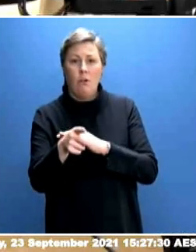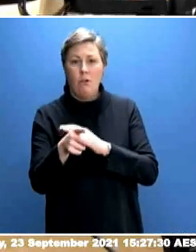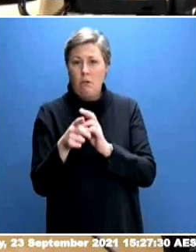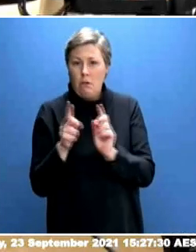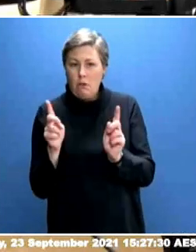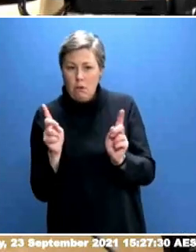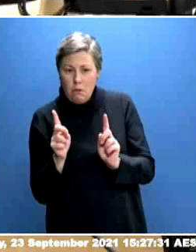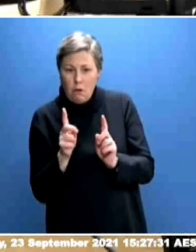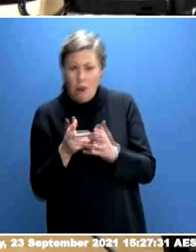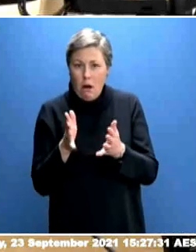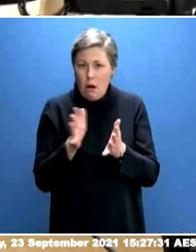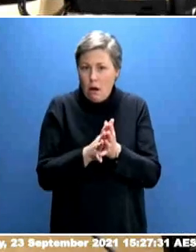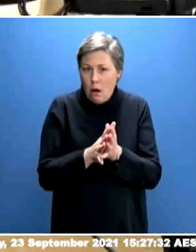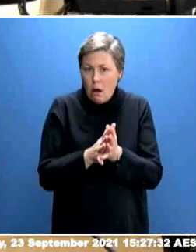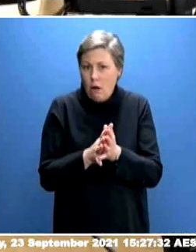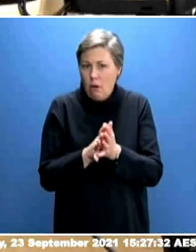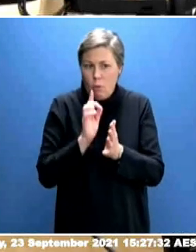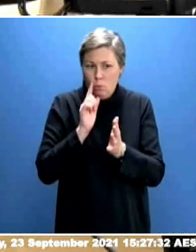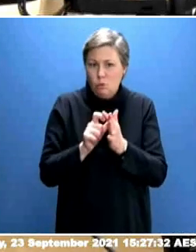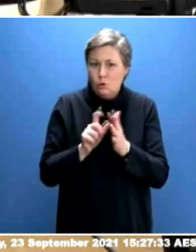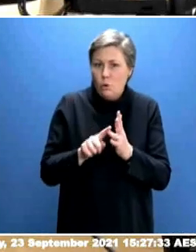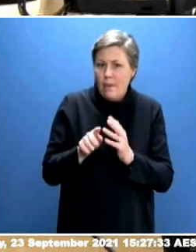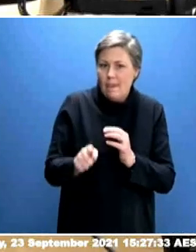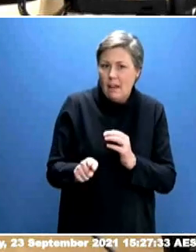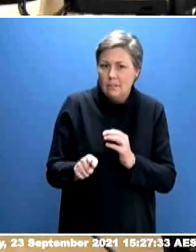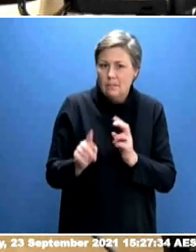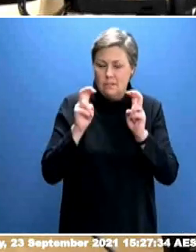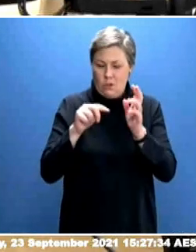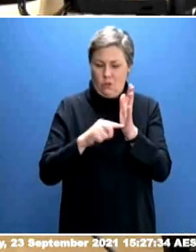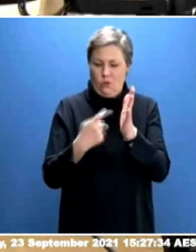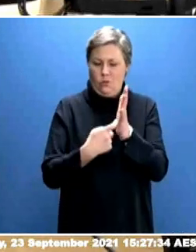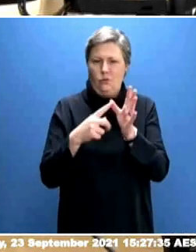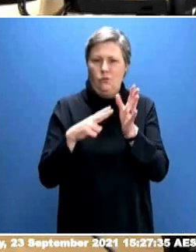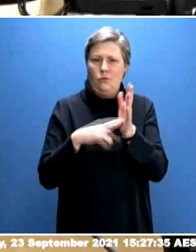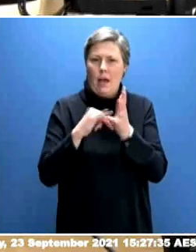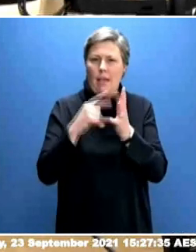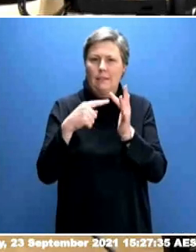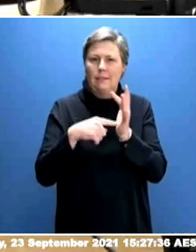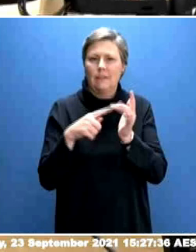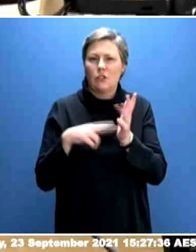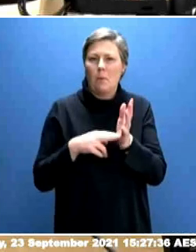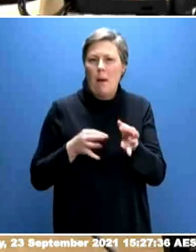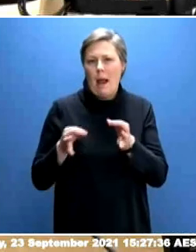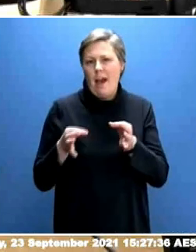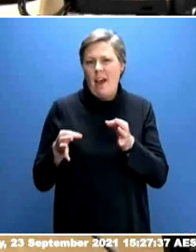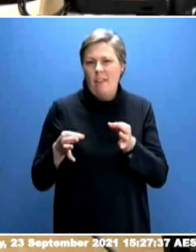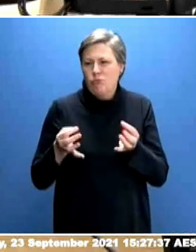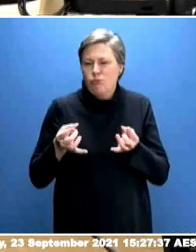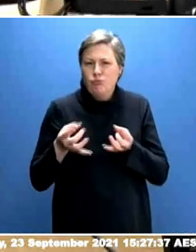about that, or how that is to operate. This document may not be the complete answer, but I wanted to bring your